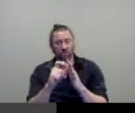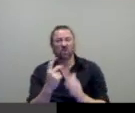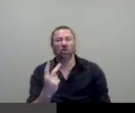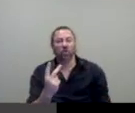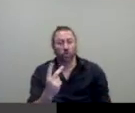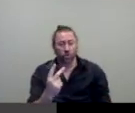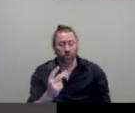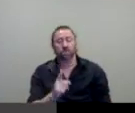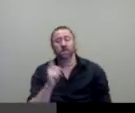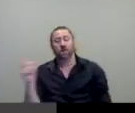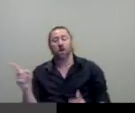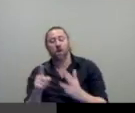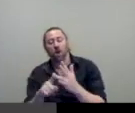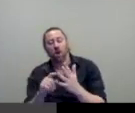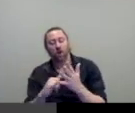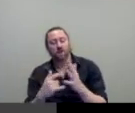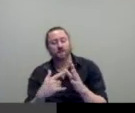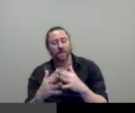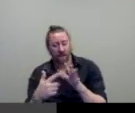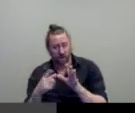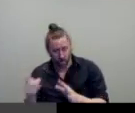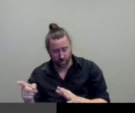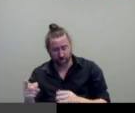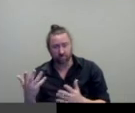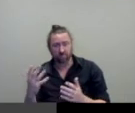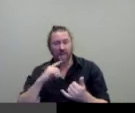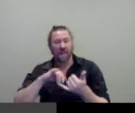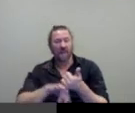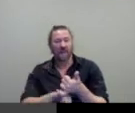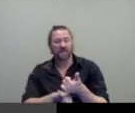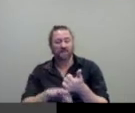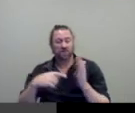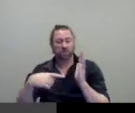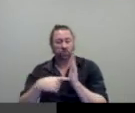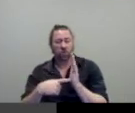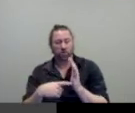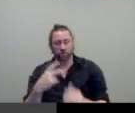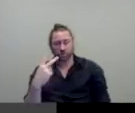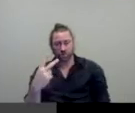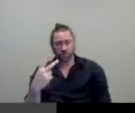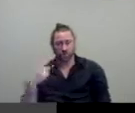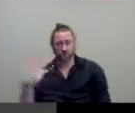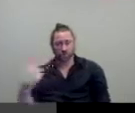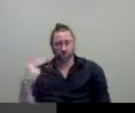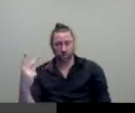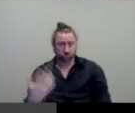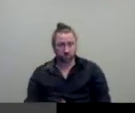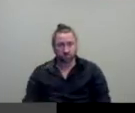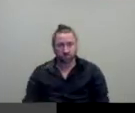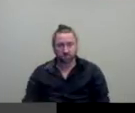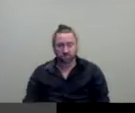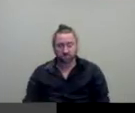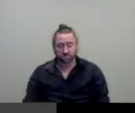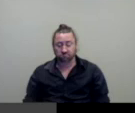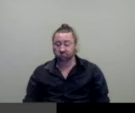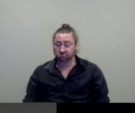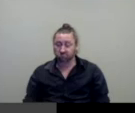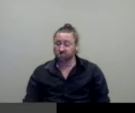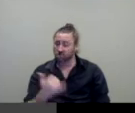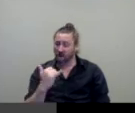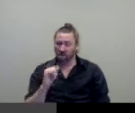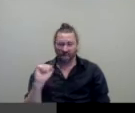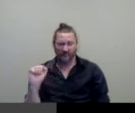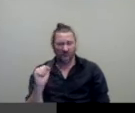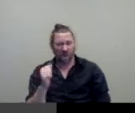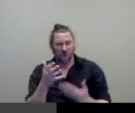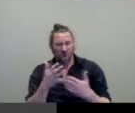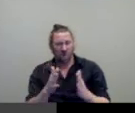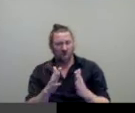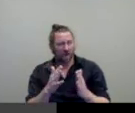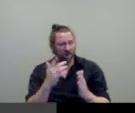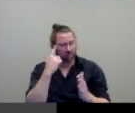and Asawa's is untitled s.272 there's a sense that maybe this new convention or anti-convention of